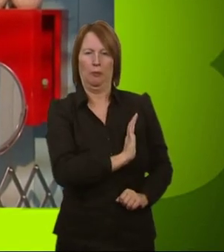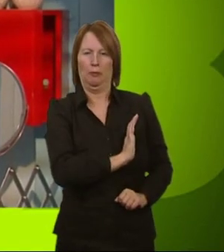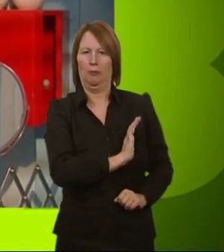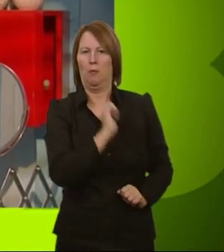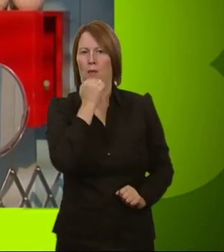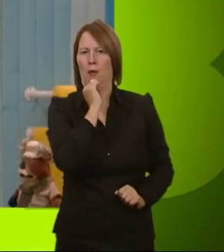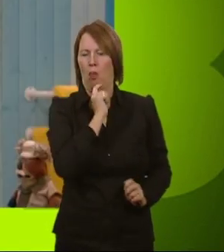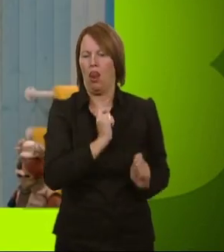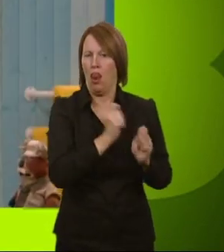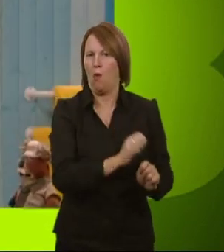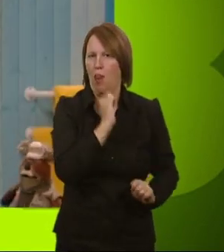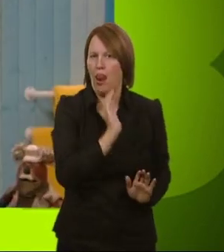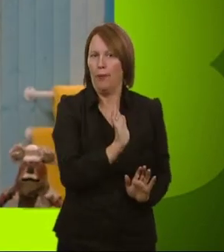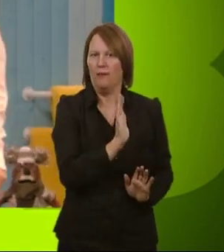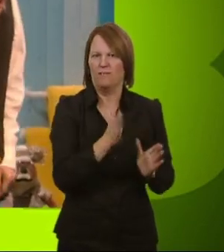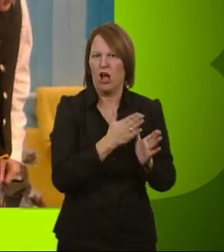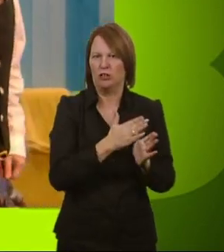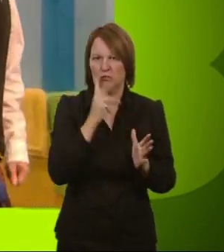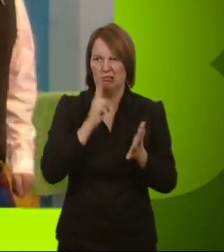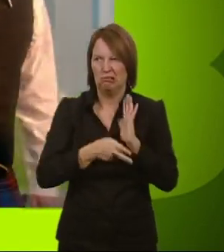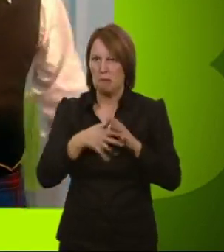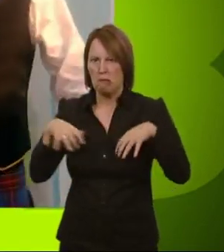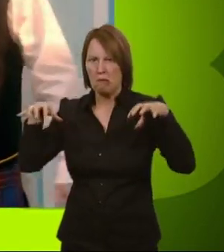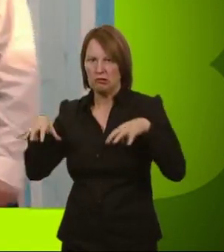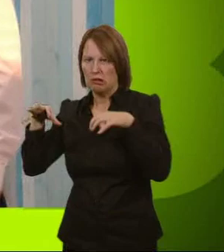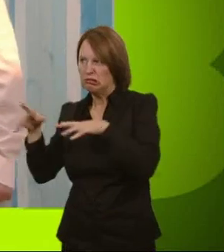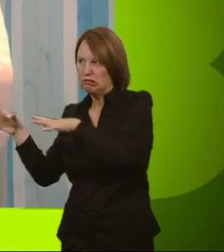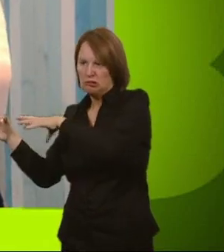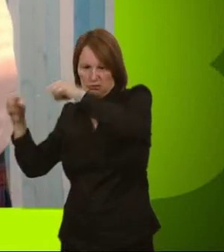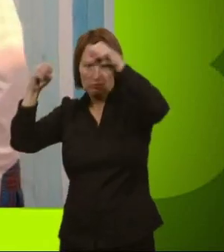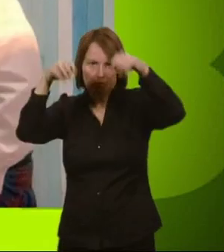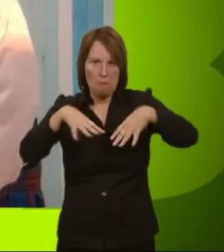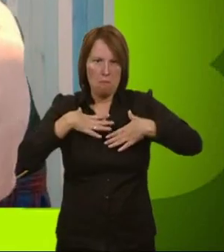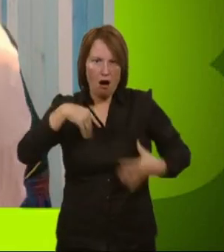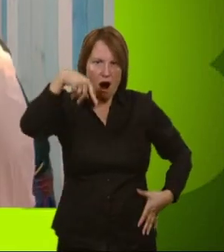reward but first we got to work out how to lure that monster into our